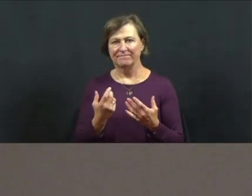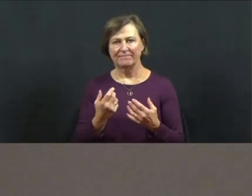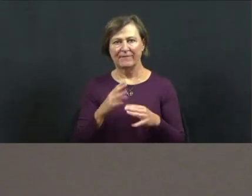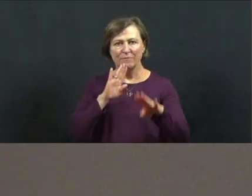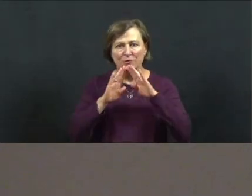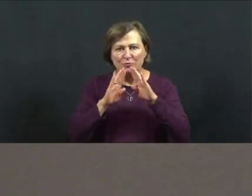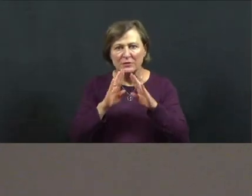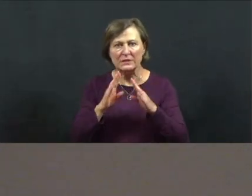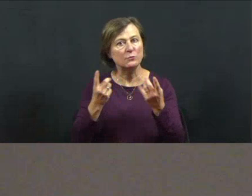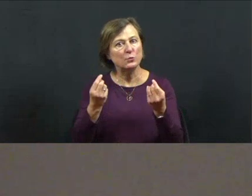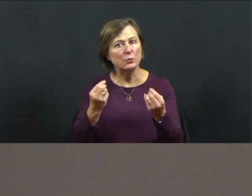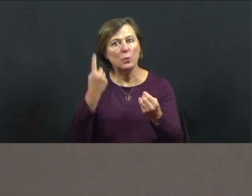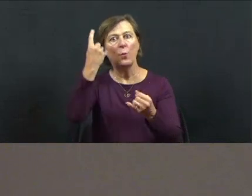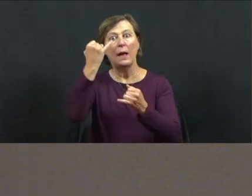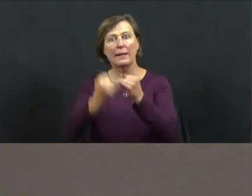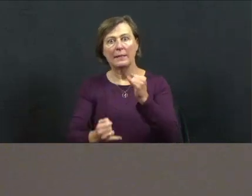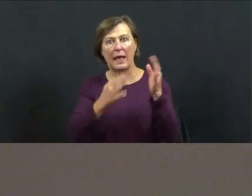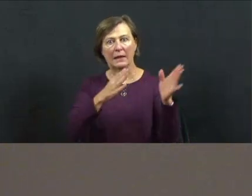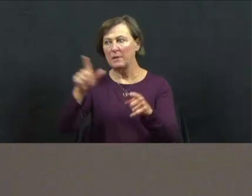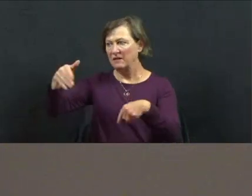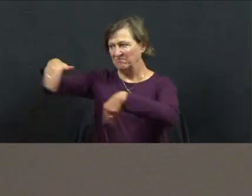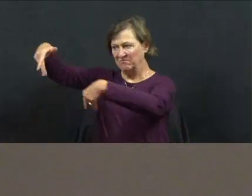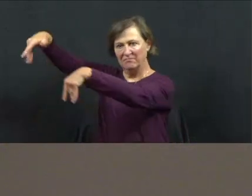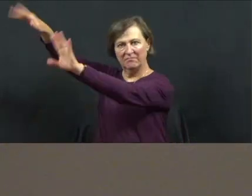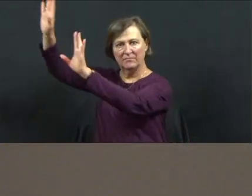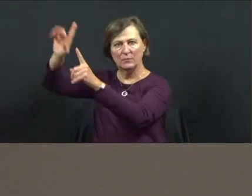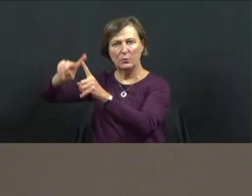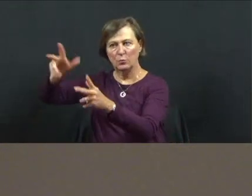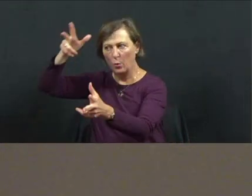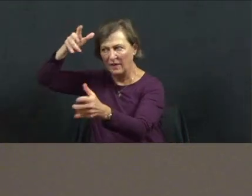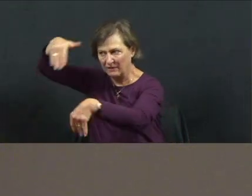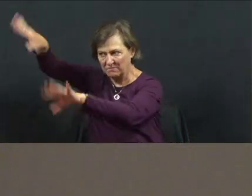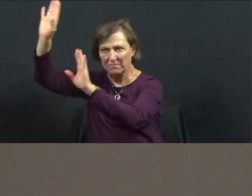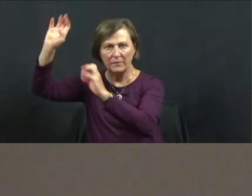Dismissing his attendants, he appeared alone in front of the prince.